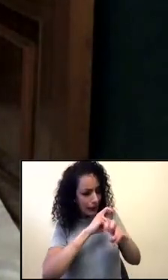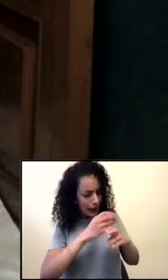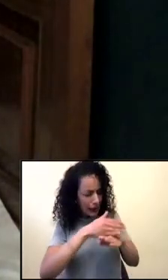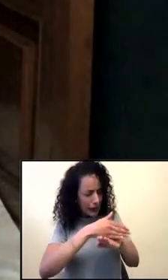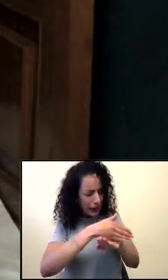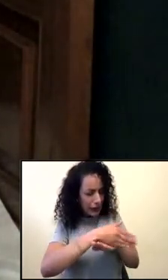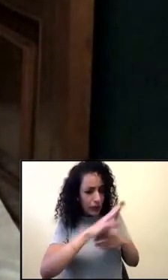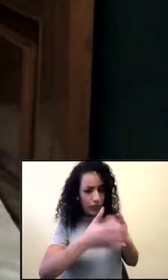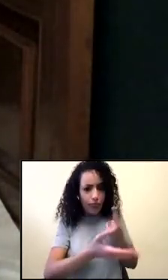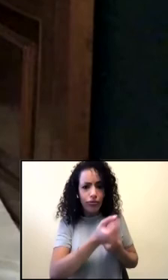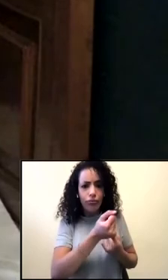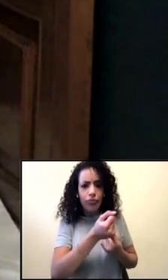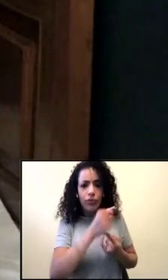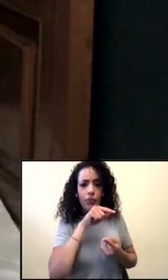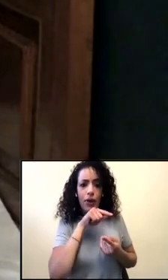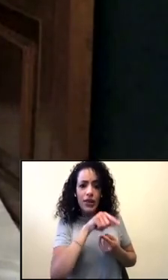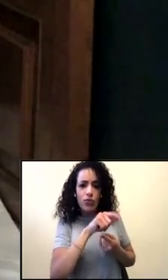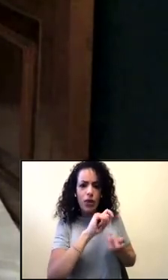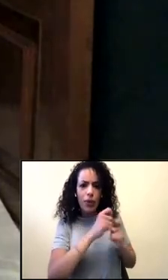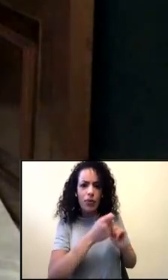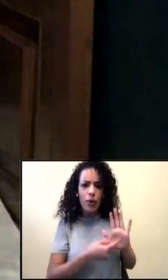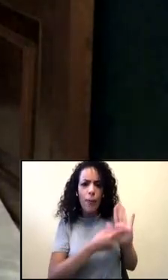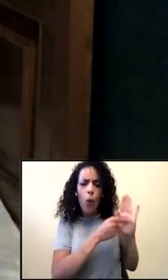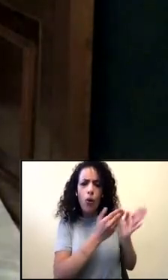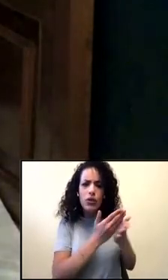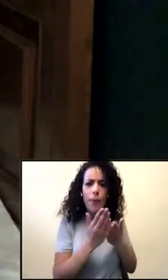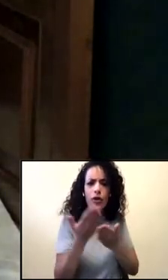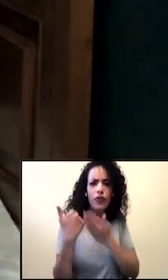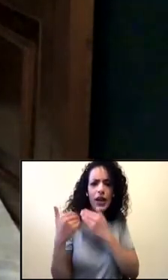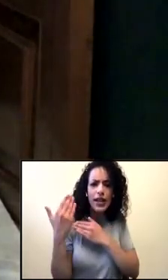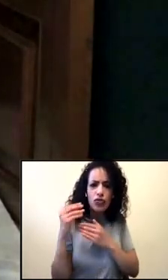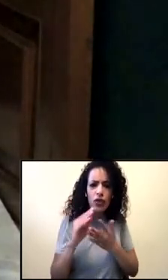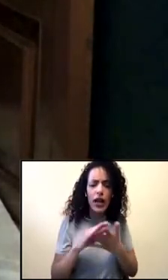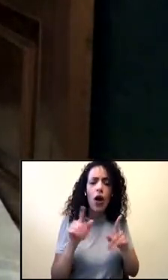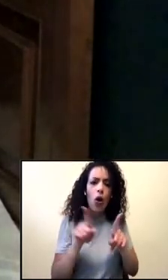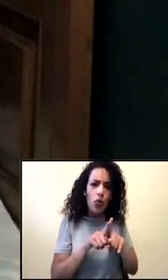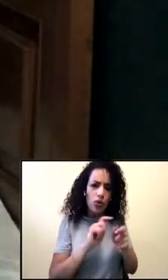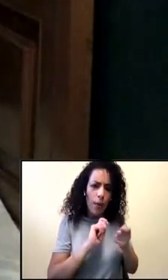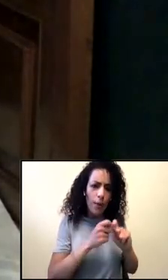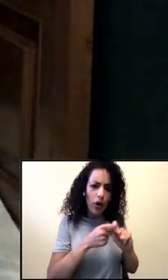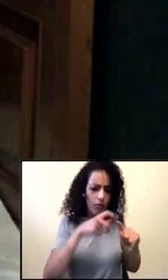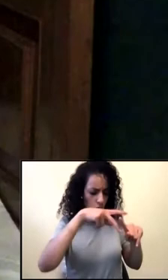and understand a certain time. And it also becomes the tool to link generations to a historic event.